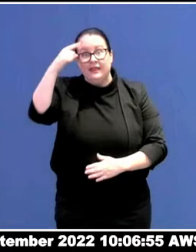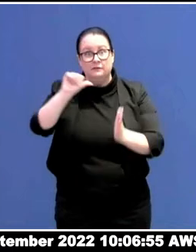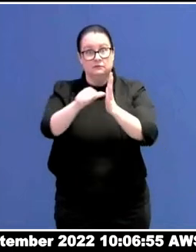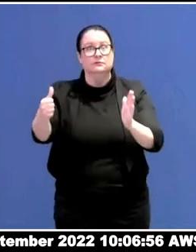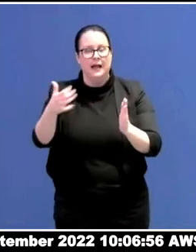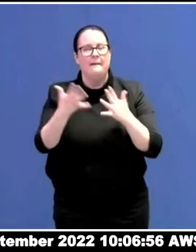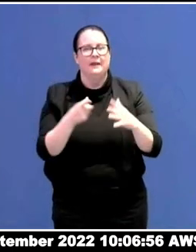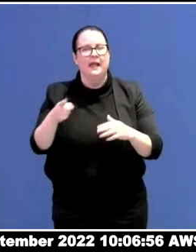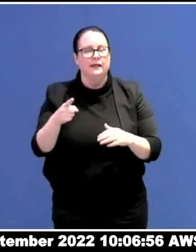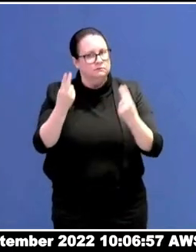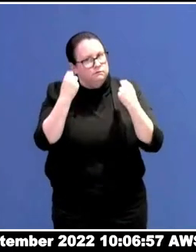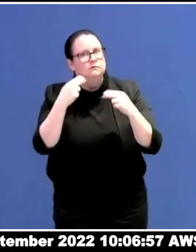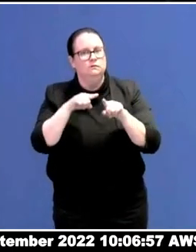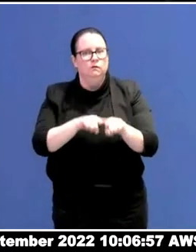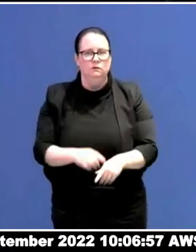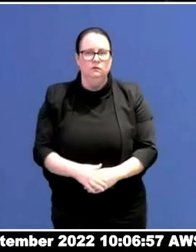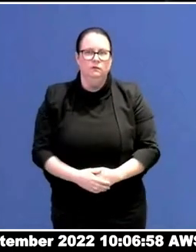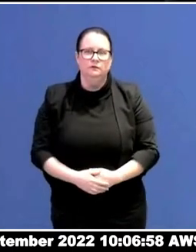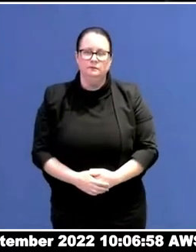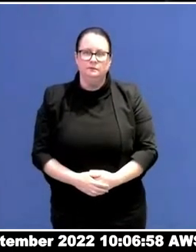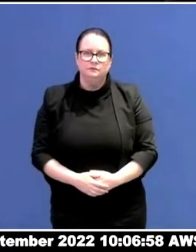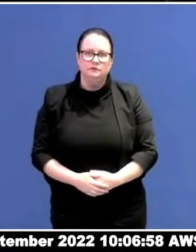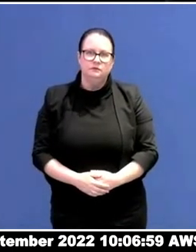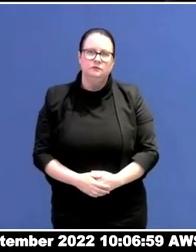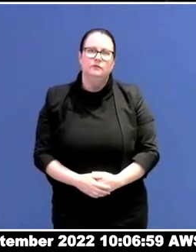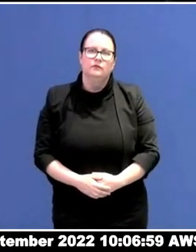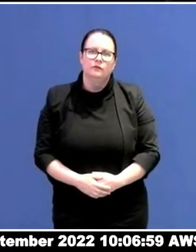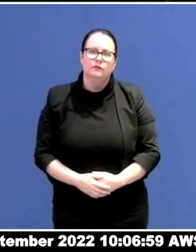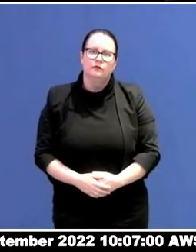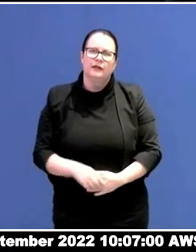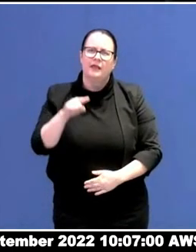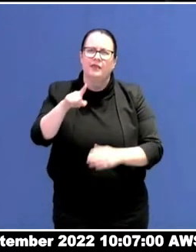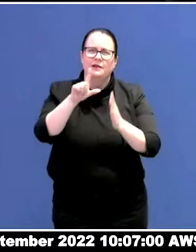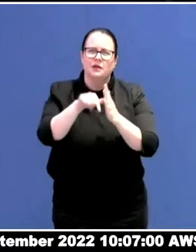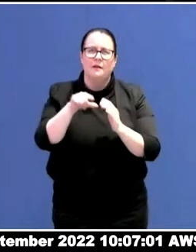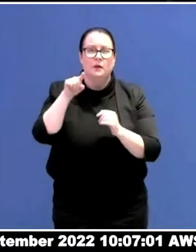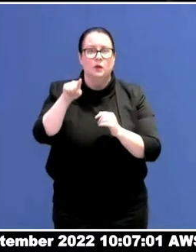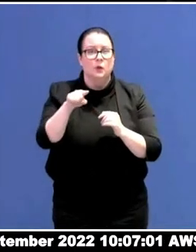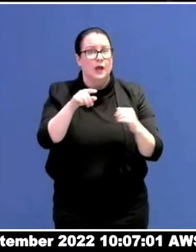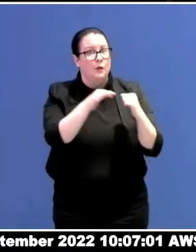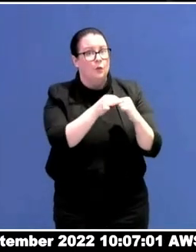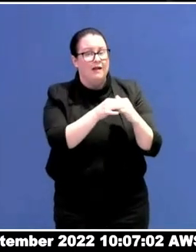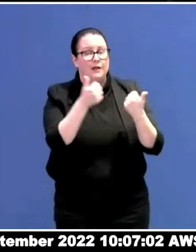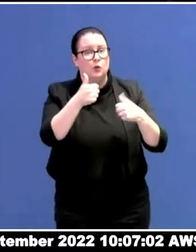Does it flow from that that, at that stage, you and Kara had a relatively good relationship with the police that were dealing with Aaron?